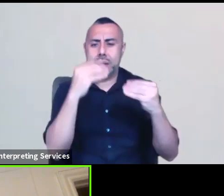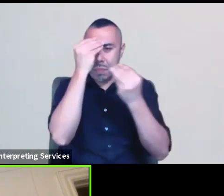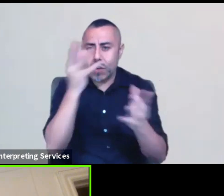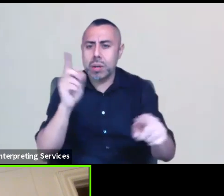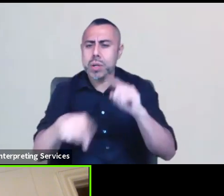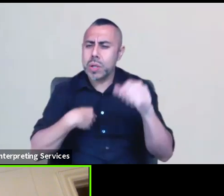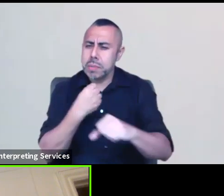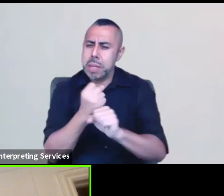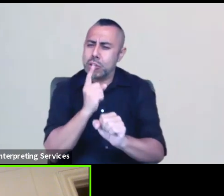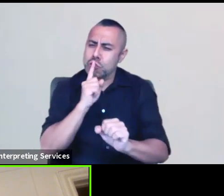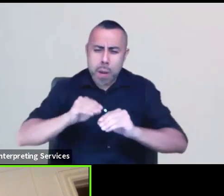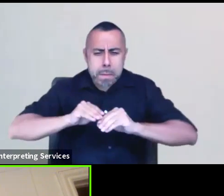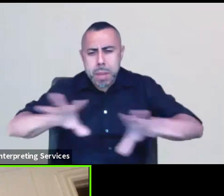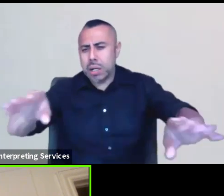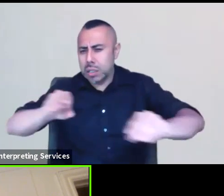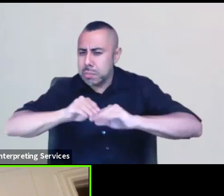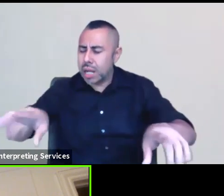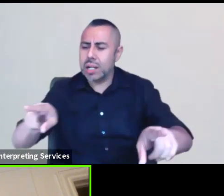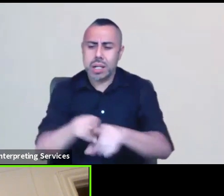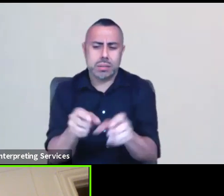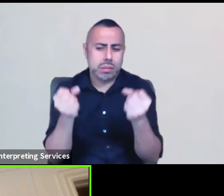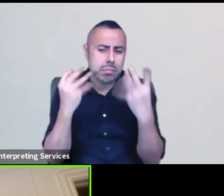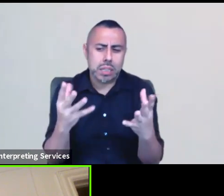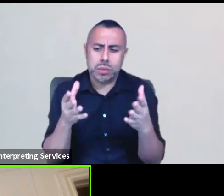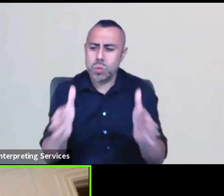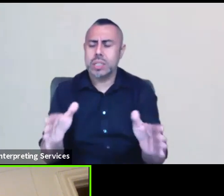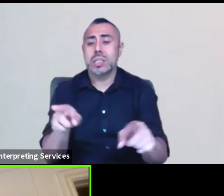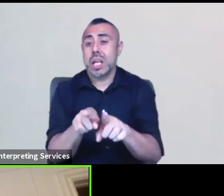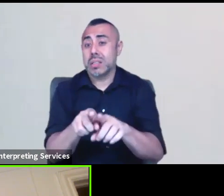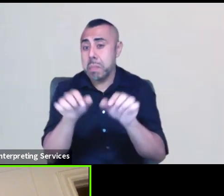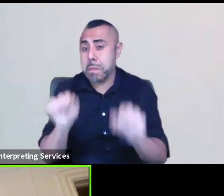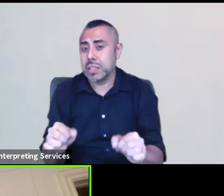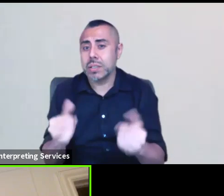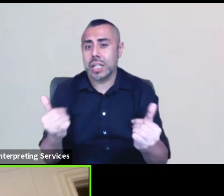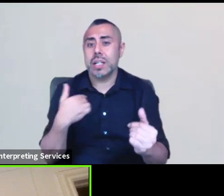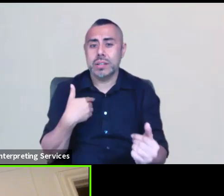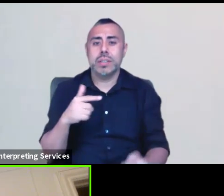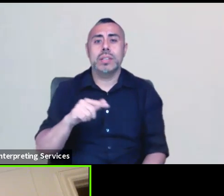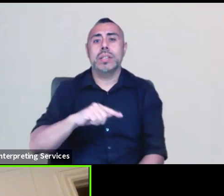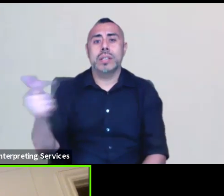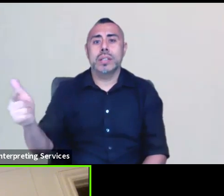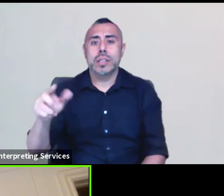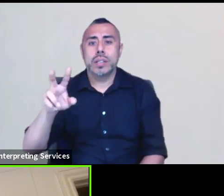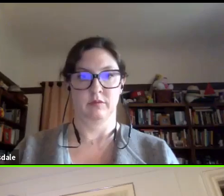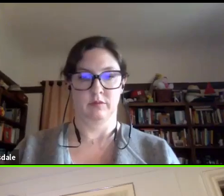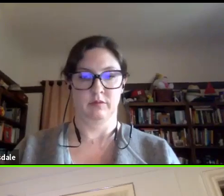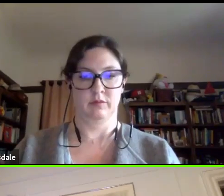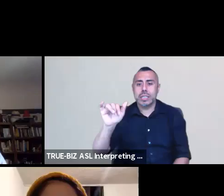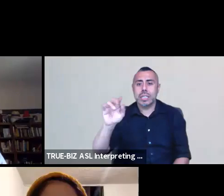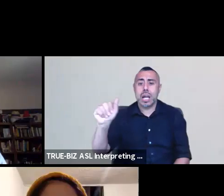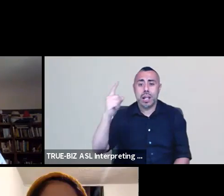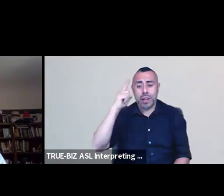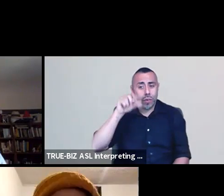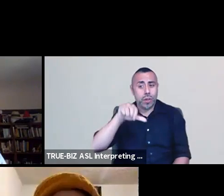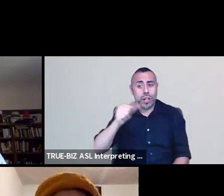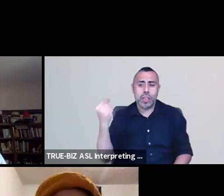in as many ways as possible and now I'm gonna go to Viviana for another reflective five. Thank you all.